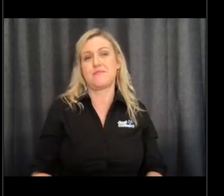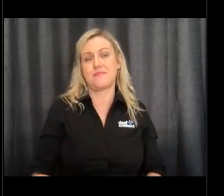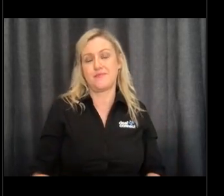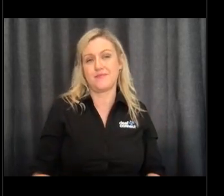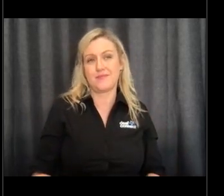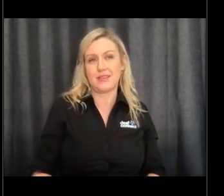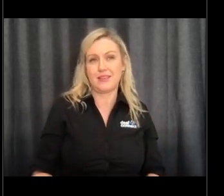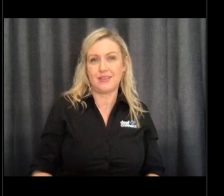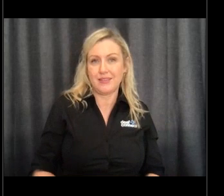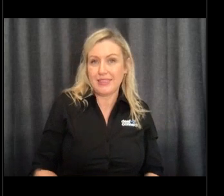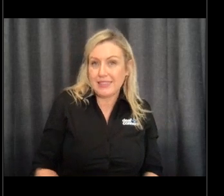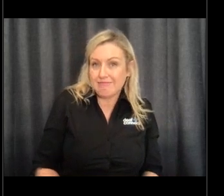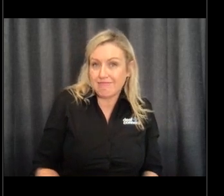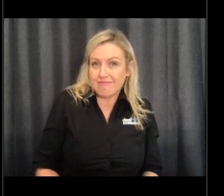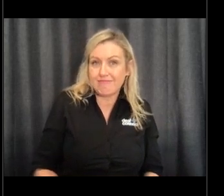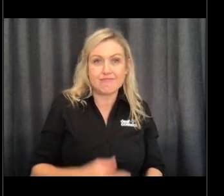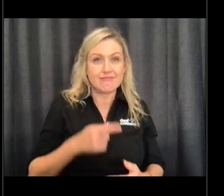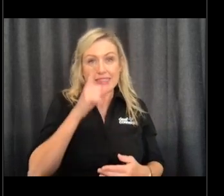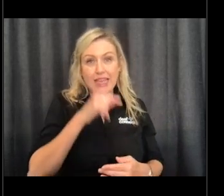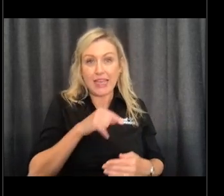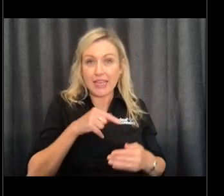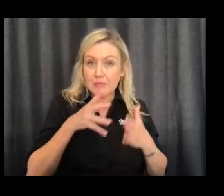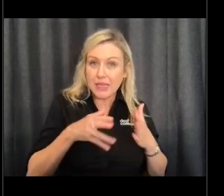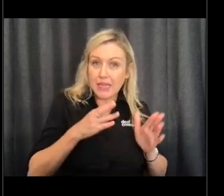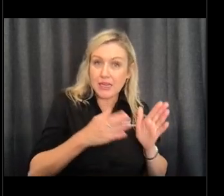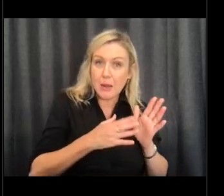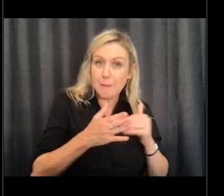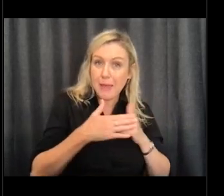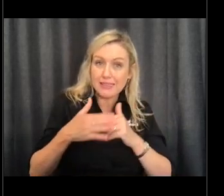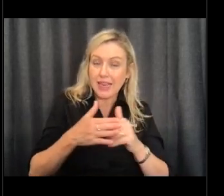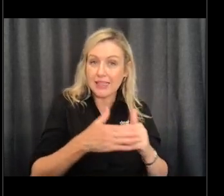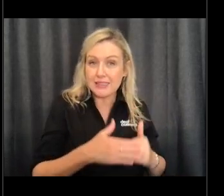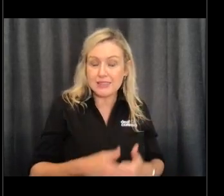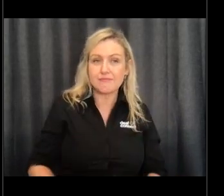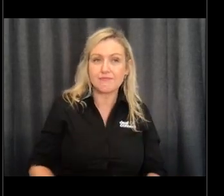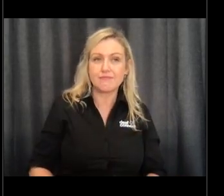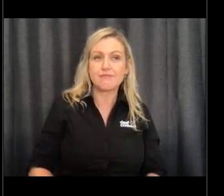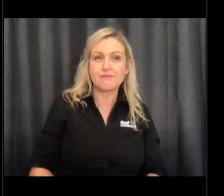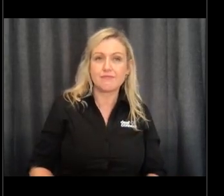being inappropriately applied. Yes, because once you've taken that cash settlement, you were saying -